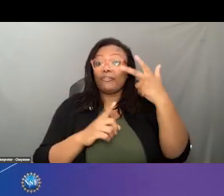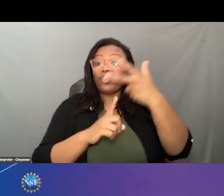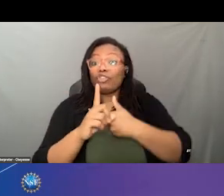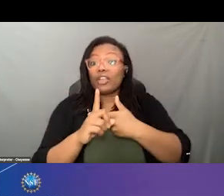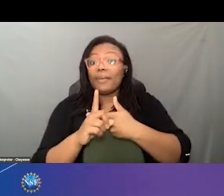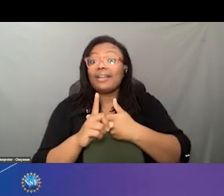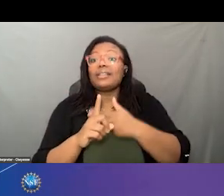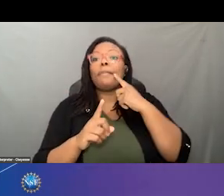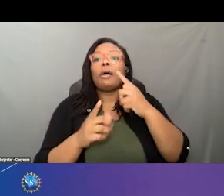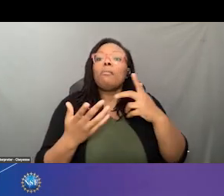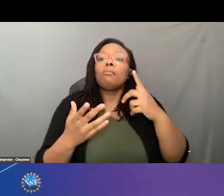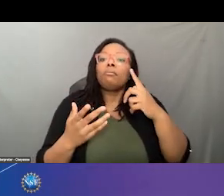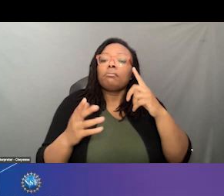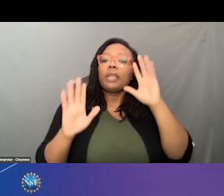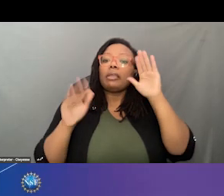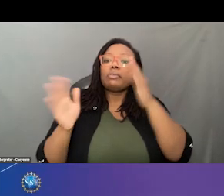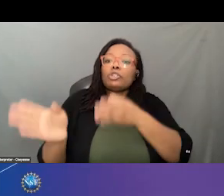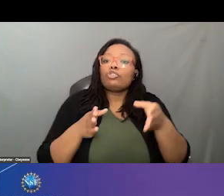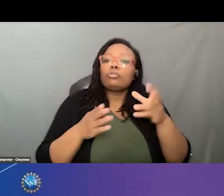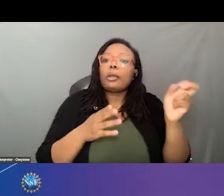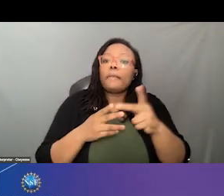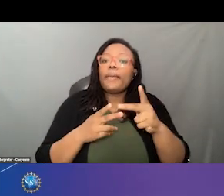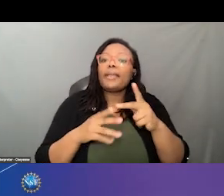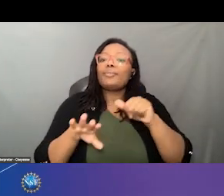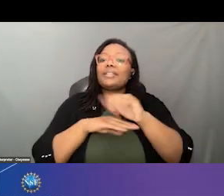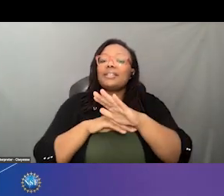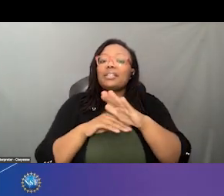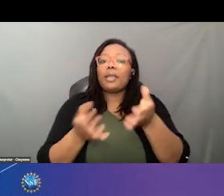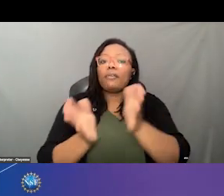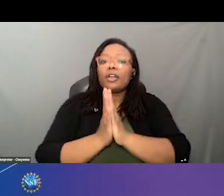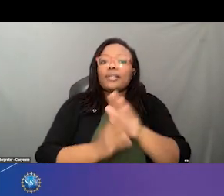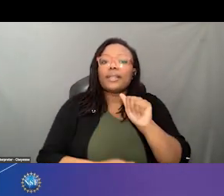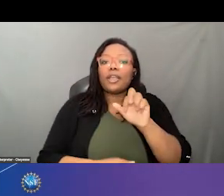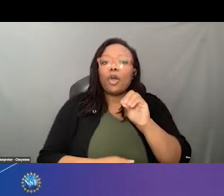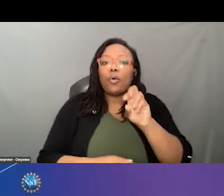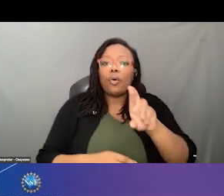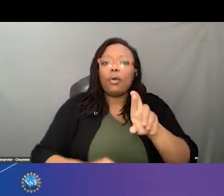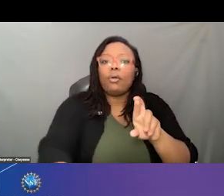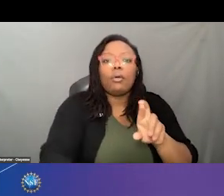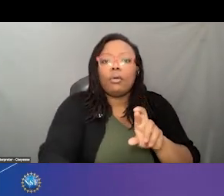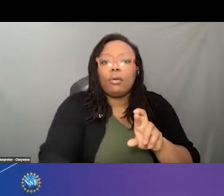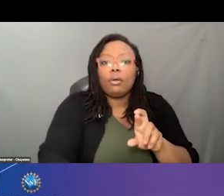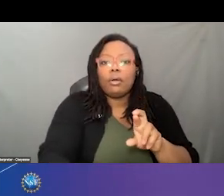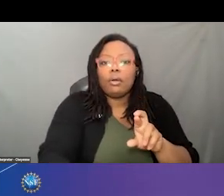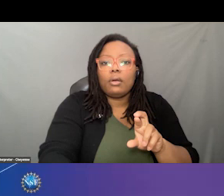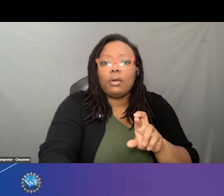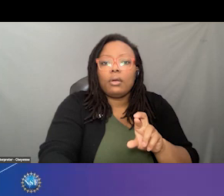but intends to return, a request must be submitted by the AOR or the Sponsor Research Office in Research.gov.